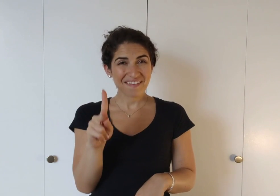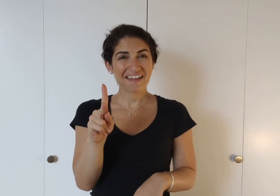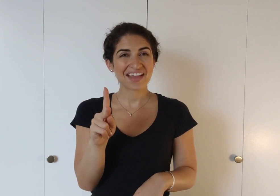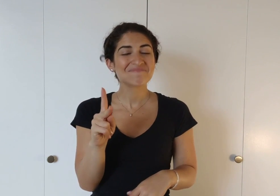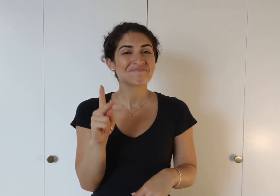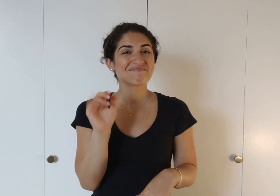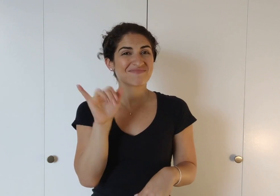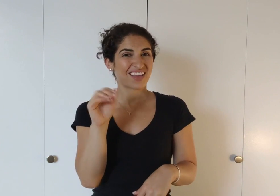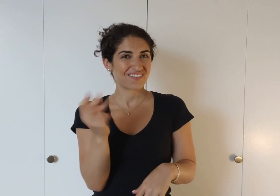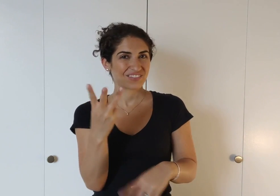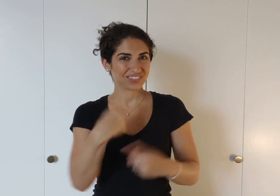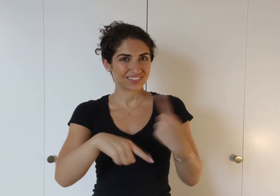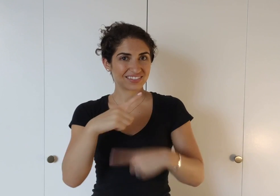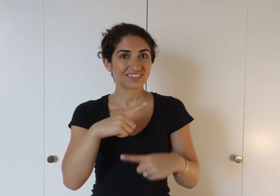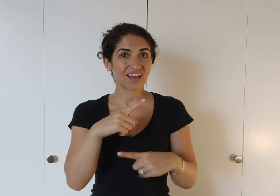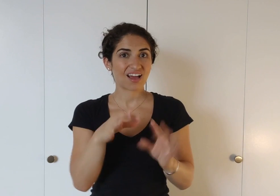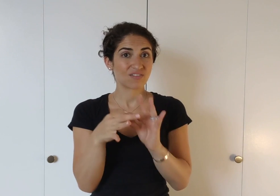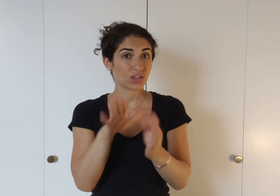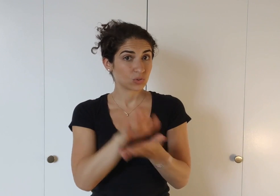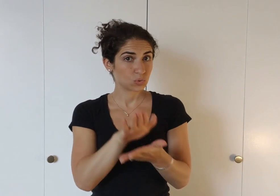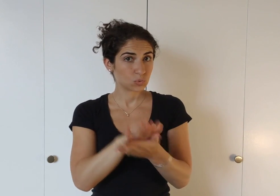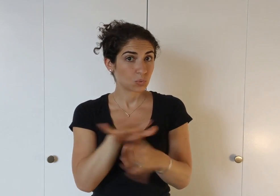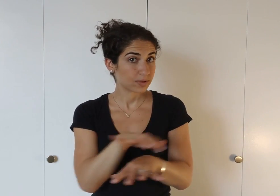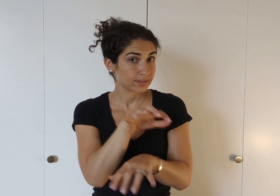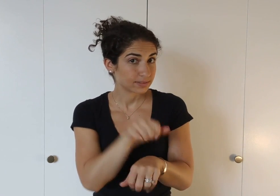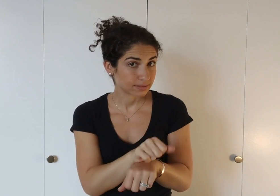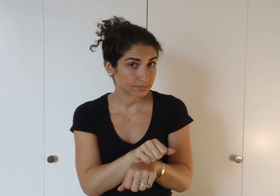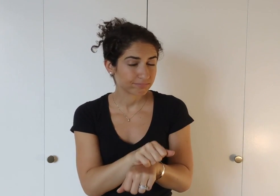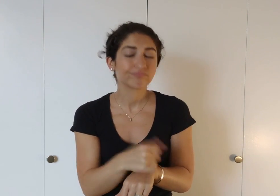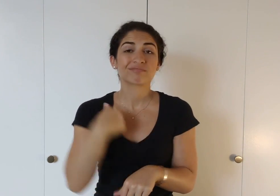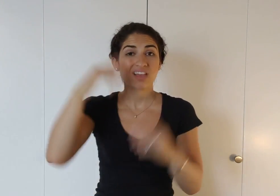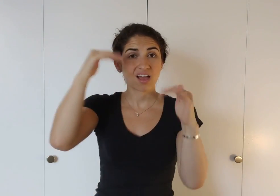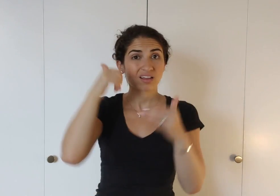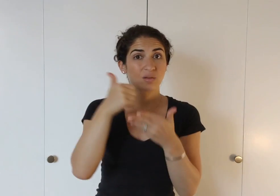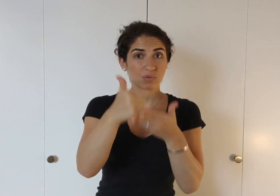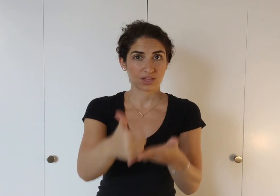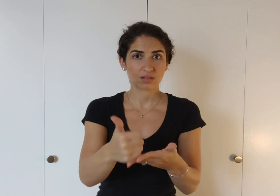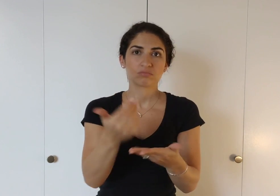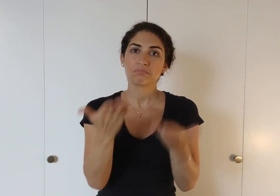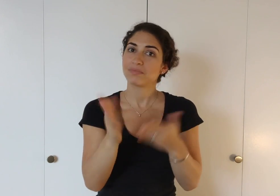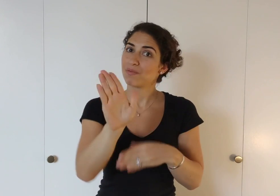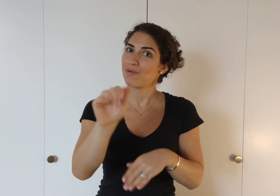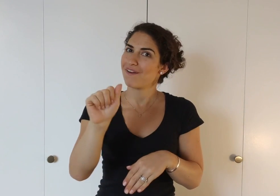Okay, that was a few signs related to school assignments! I hope that it helps